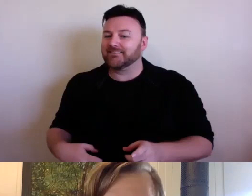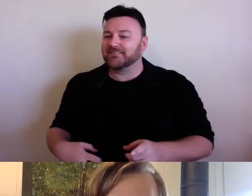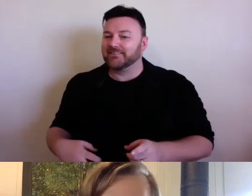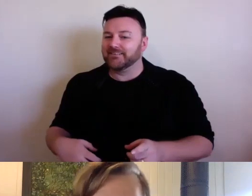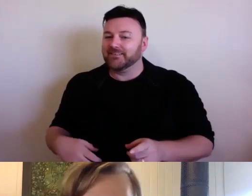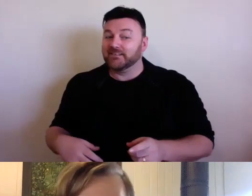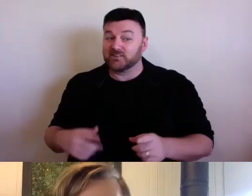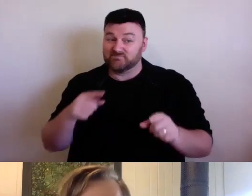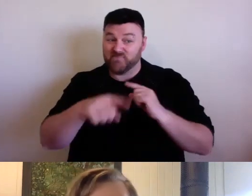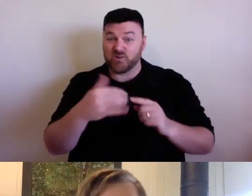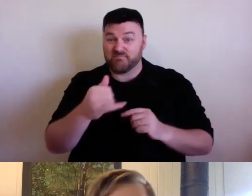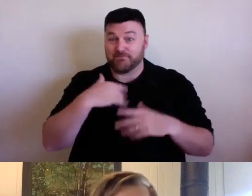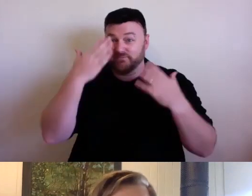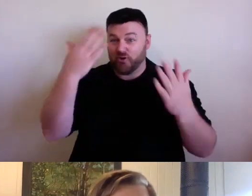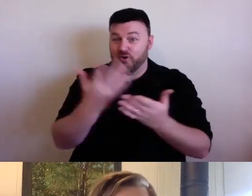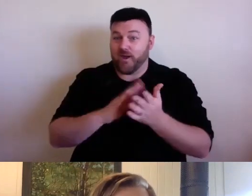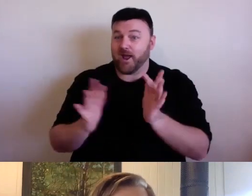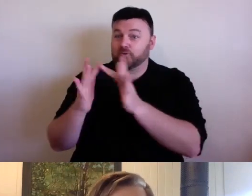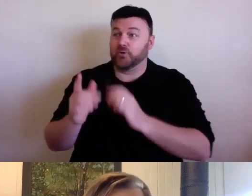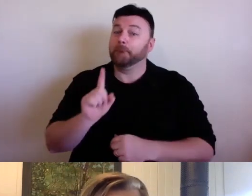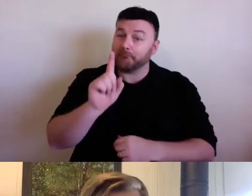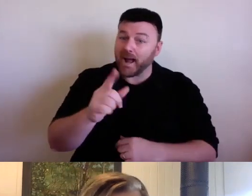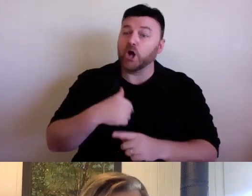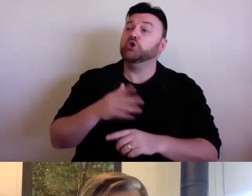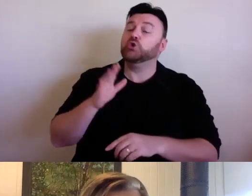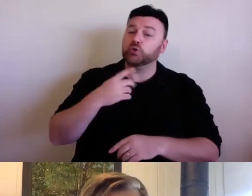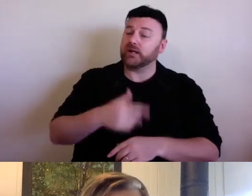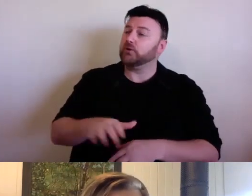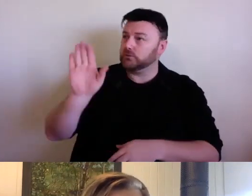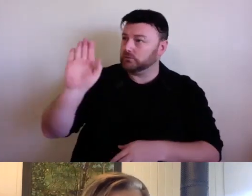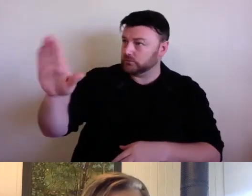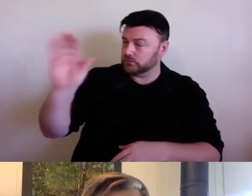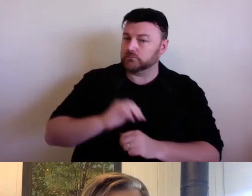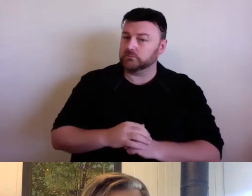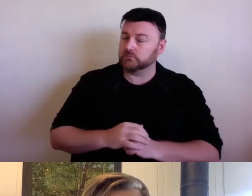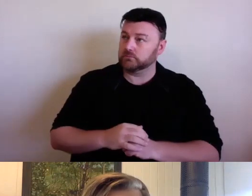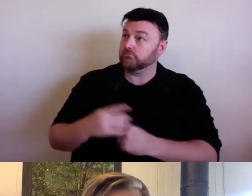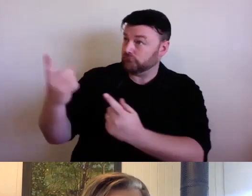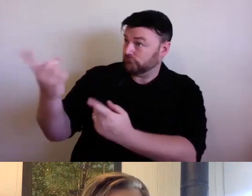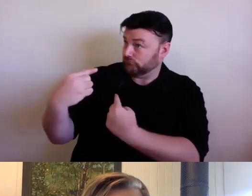communication. Hold them to account by asking them for how long will